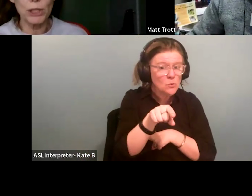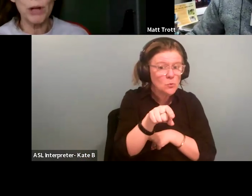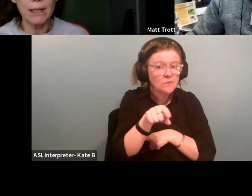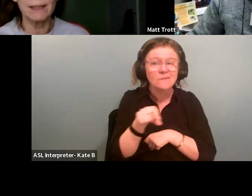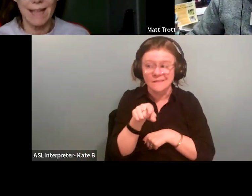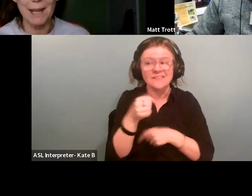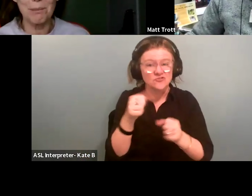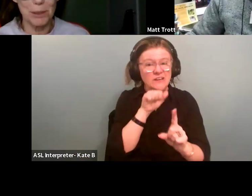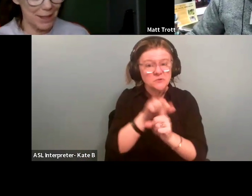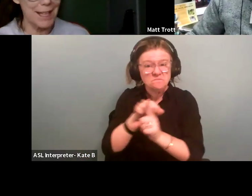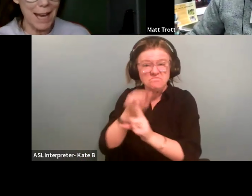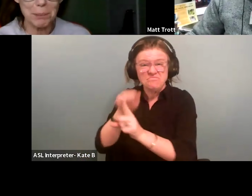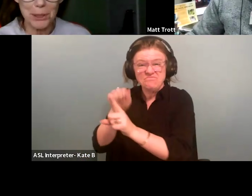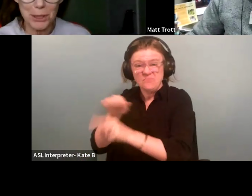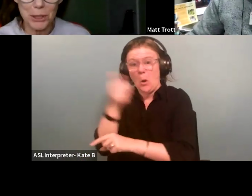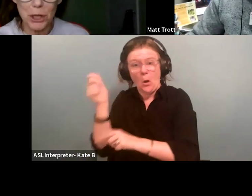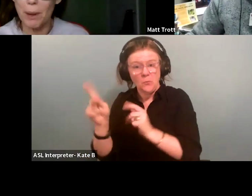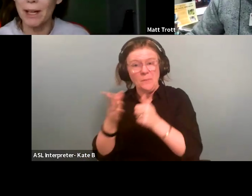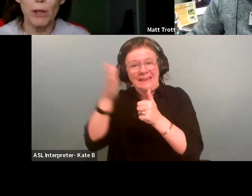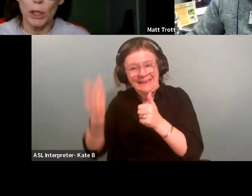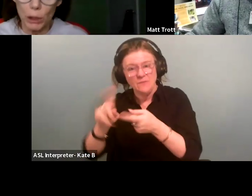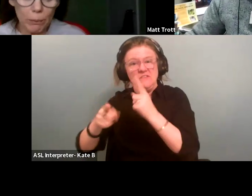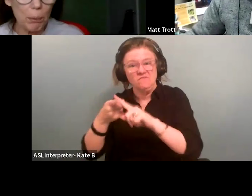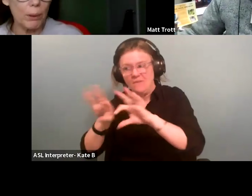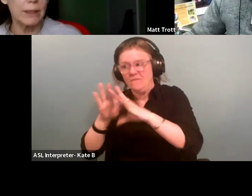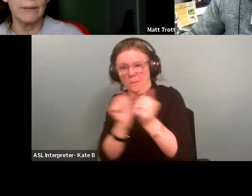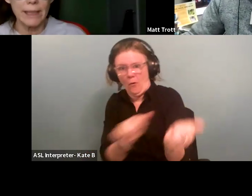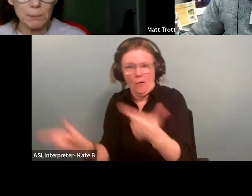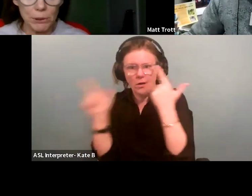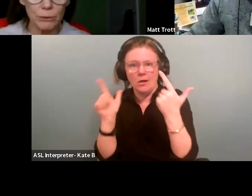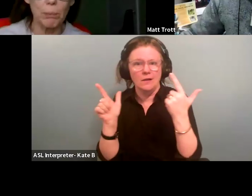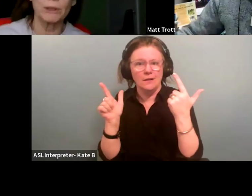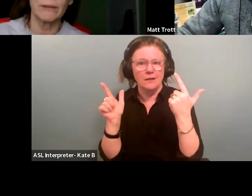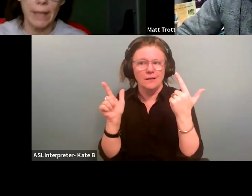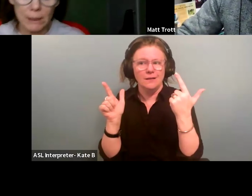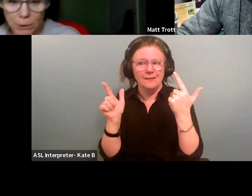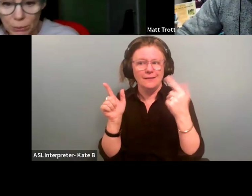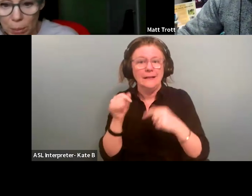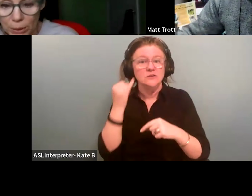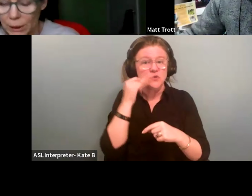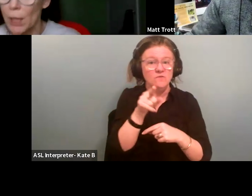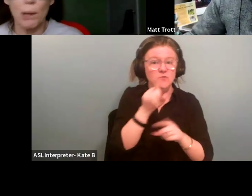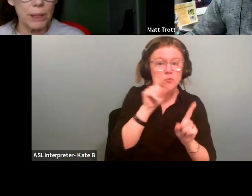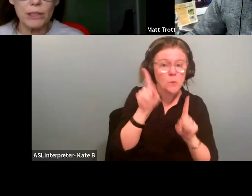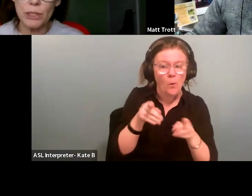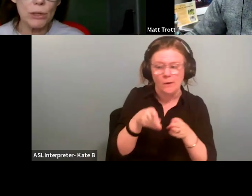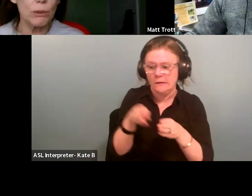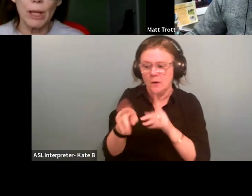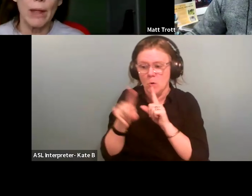they're trying to scam the next person, too. And if you report it and the next person reports it and the next person reports it, pretty soon